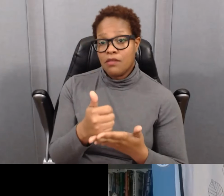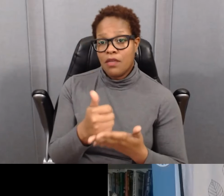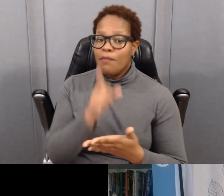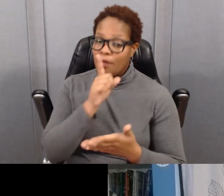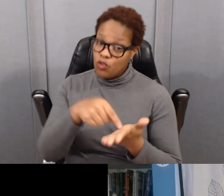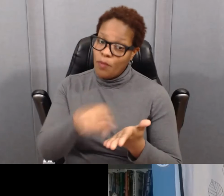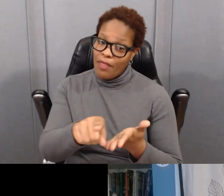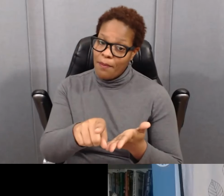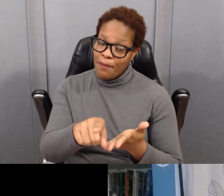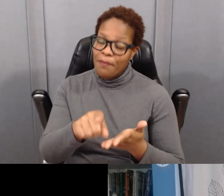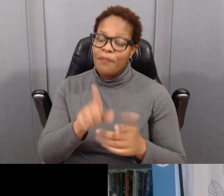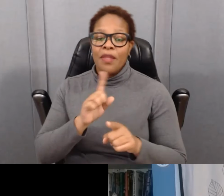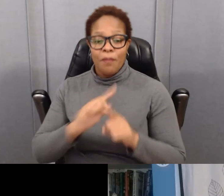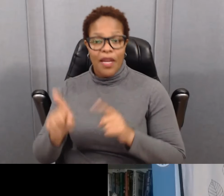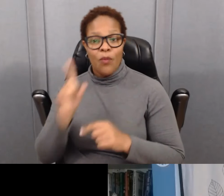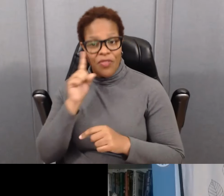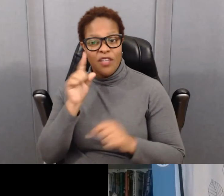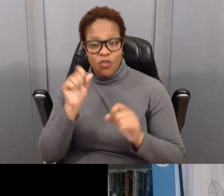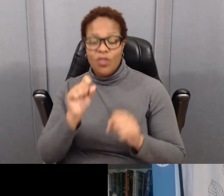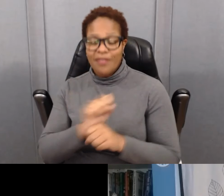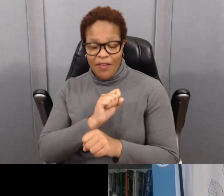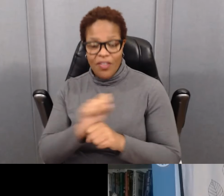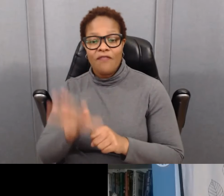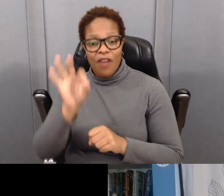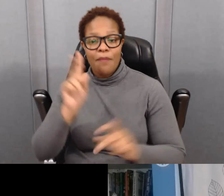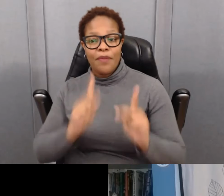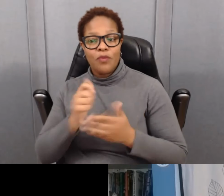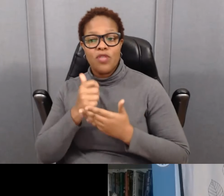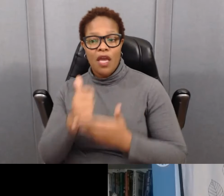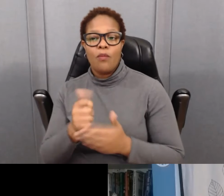but I would think that you can definitely find people to help with that process.